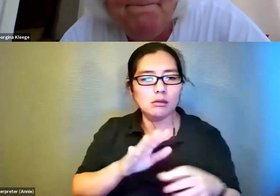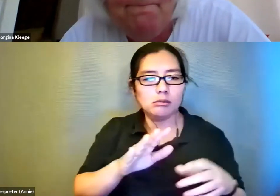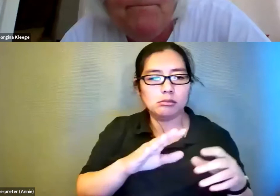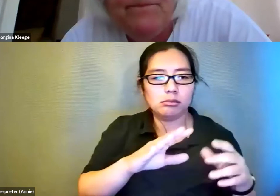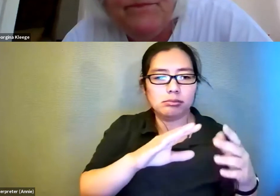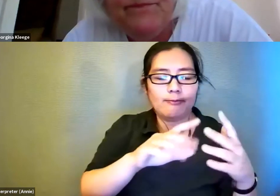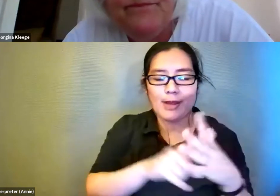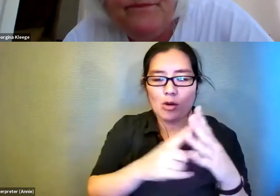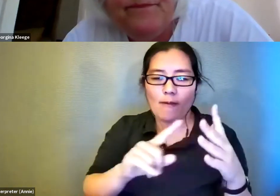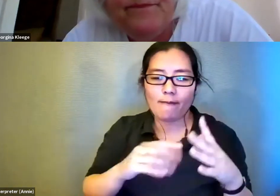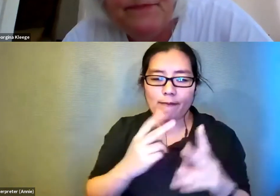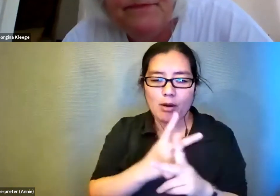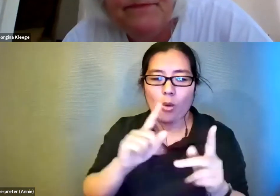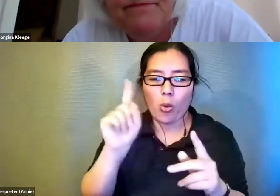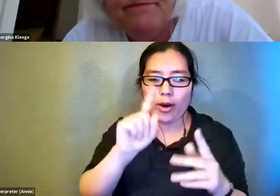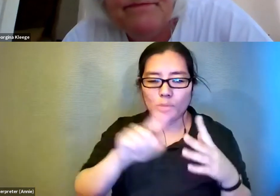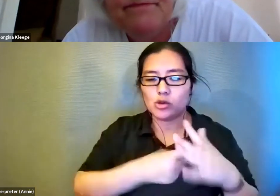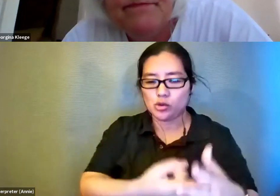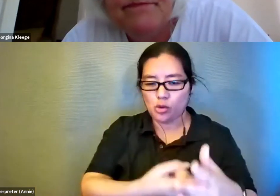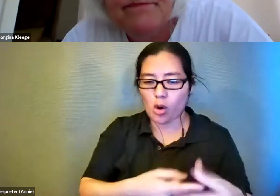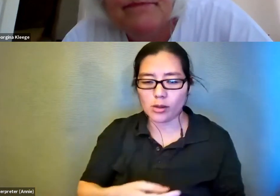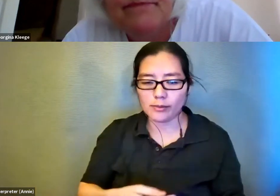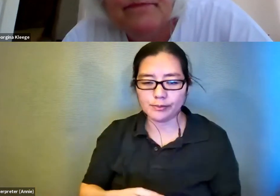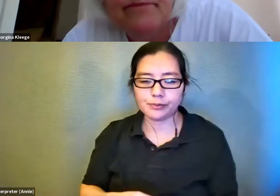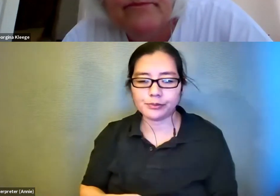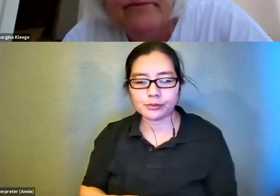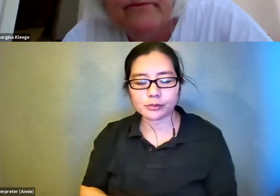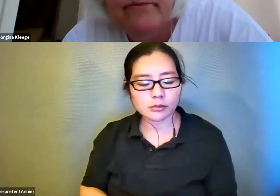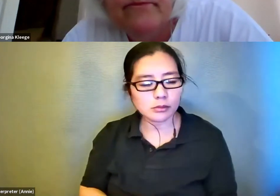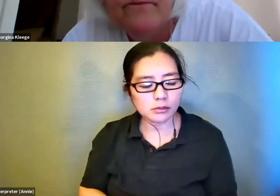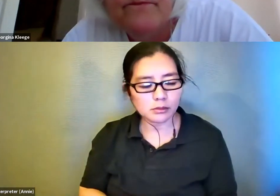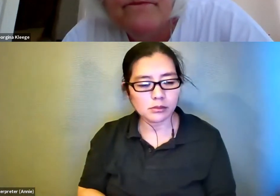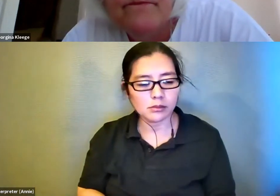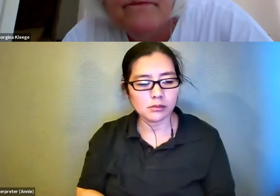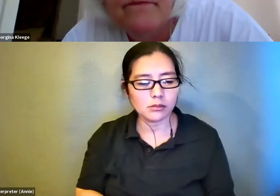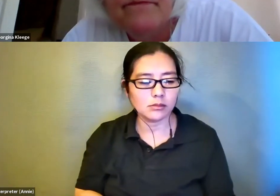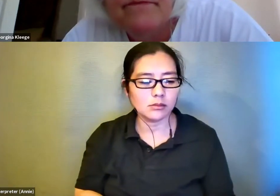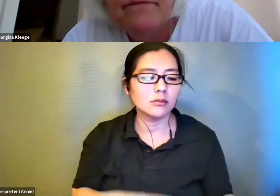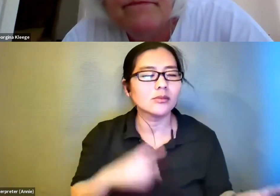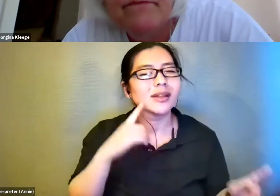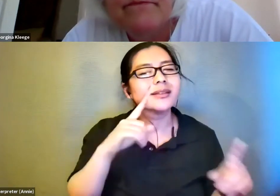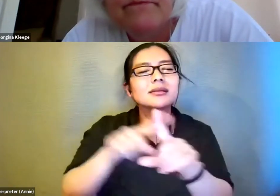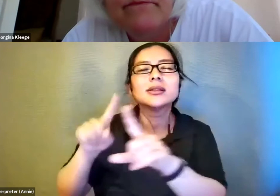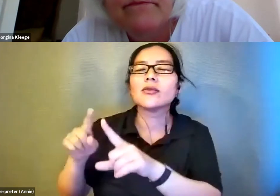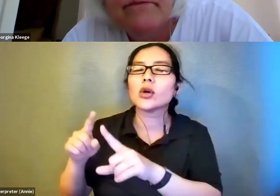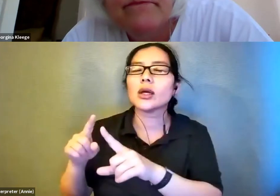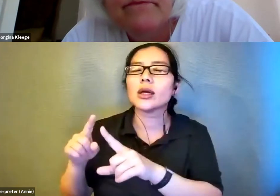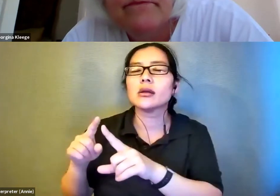narrative. I think the set of different exploratory procedures referring to tactility and